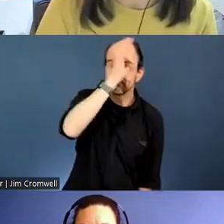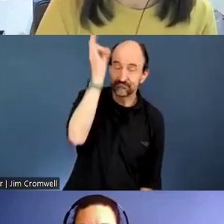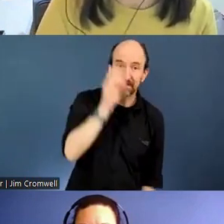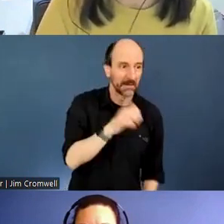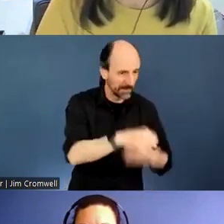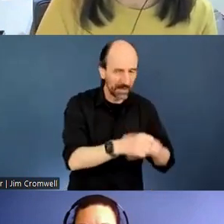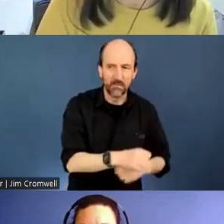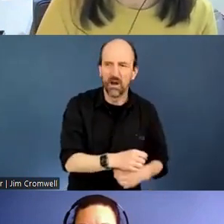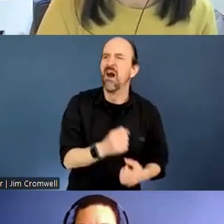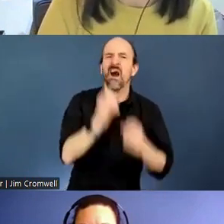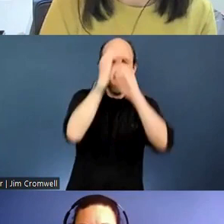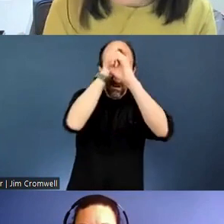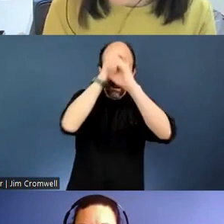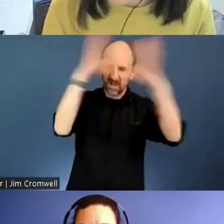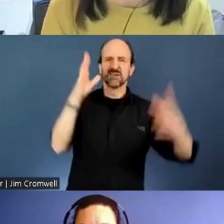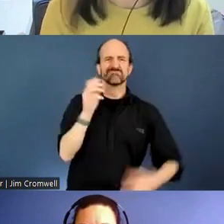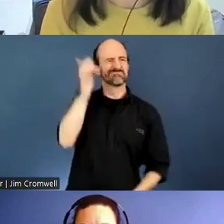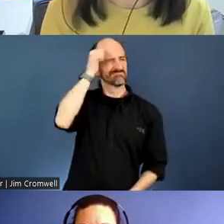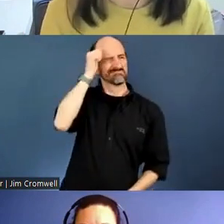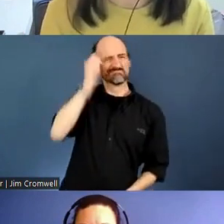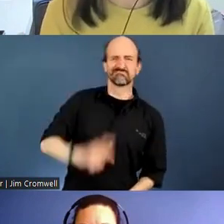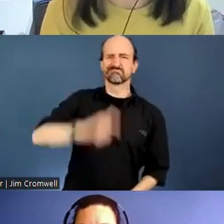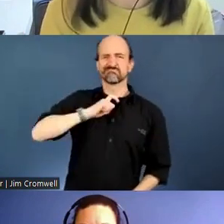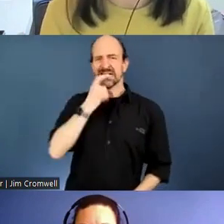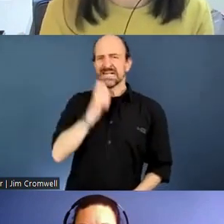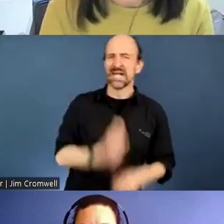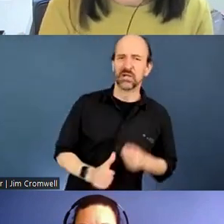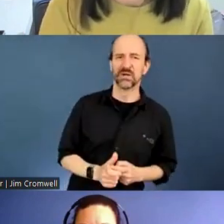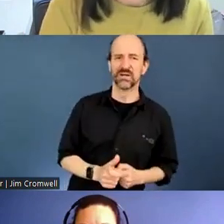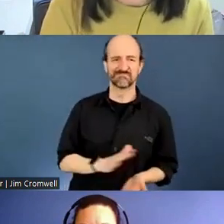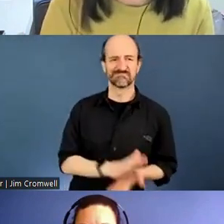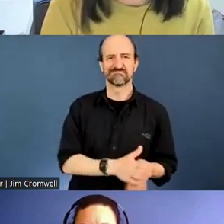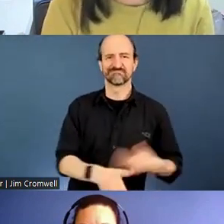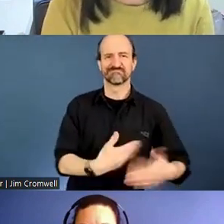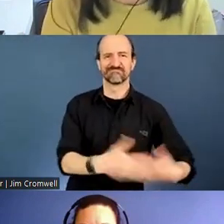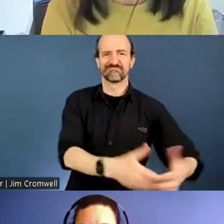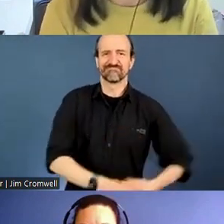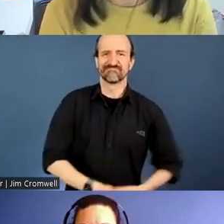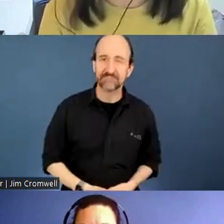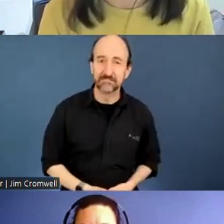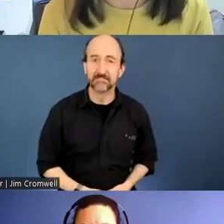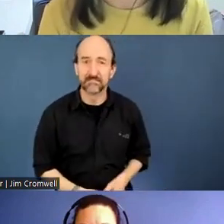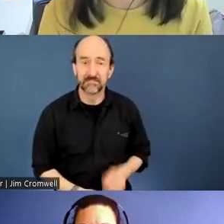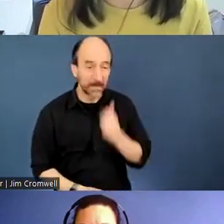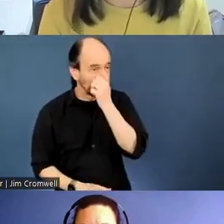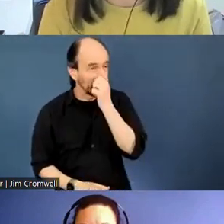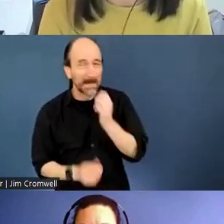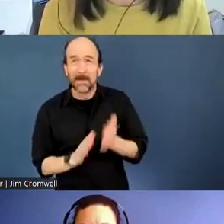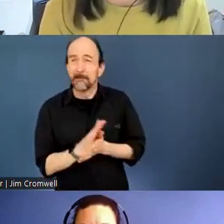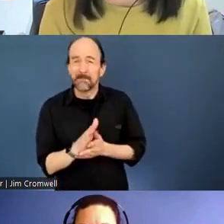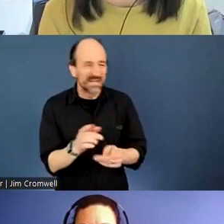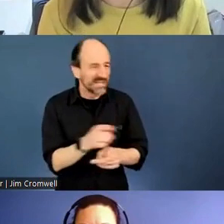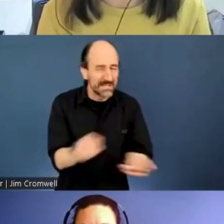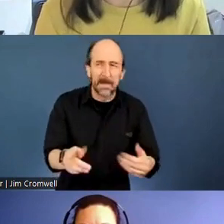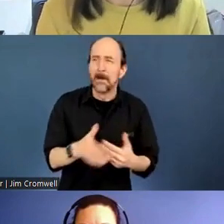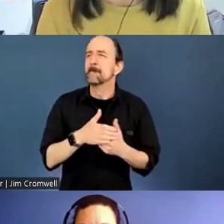they have inside themselves and then the awareness that comes out of that is so much more than just the results and the data